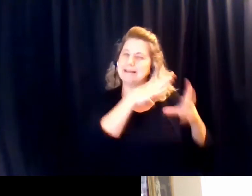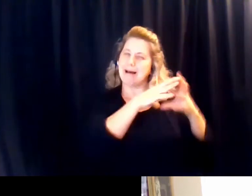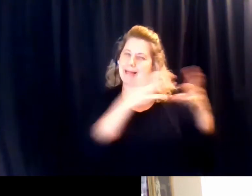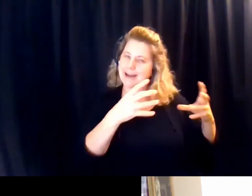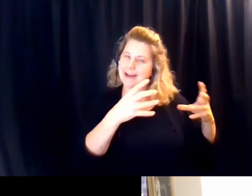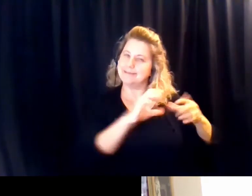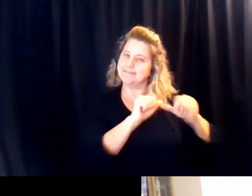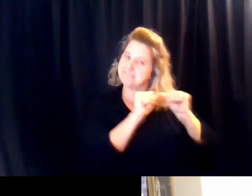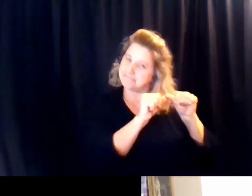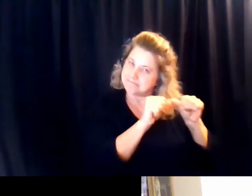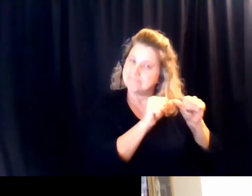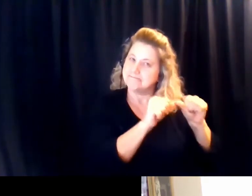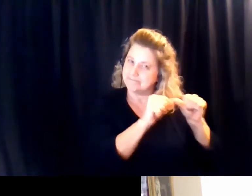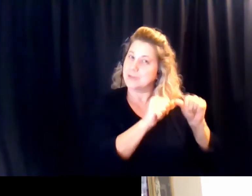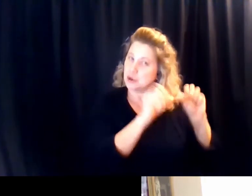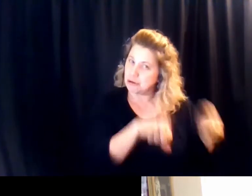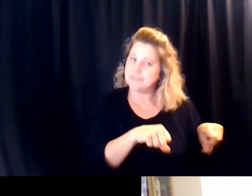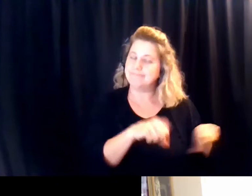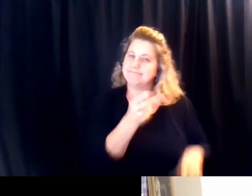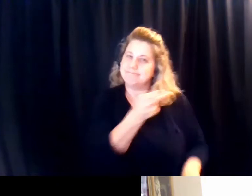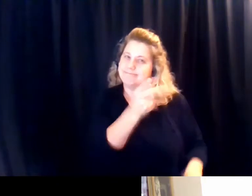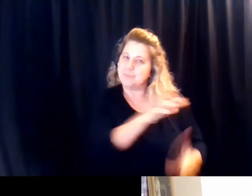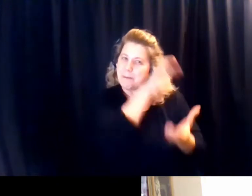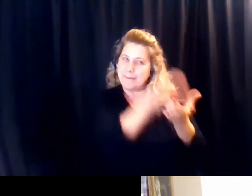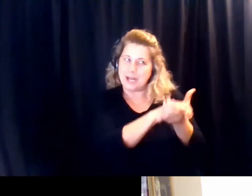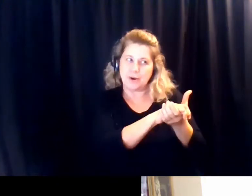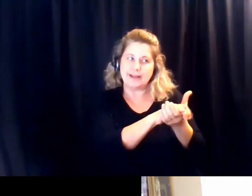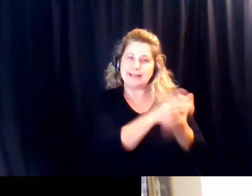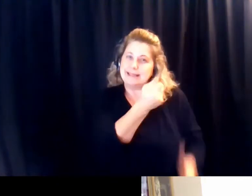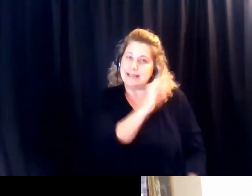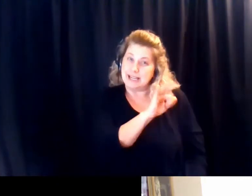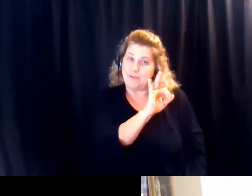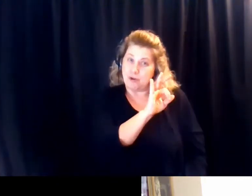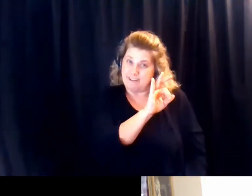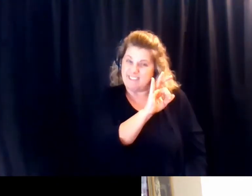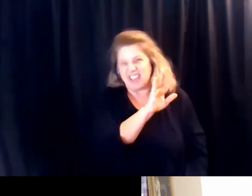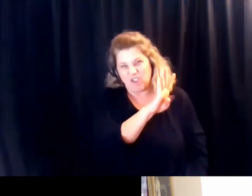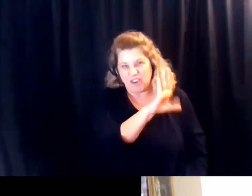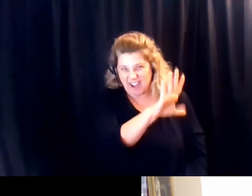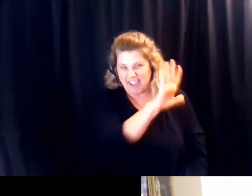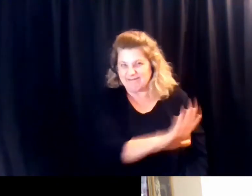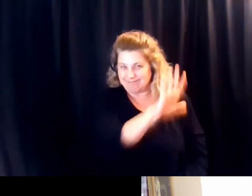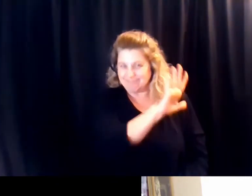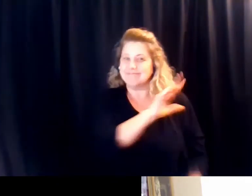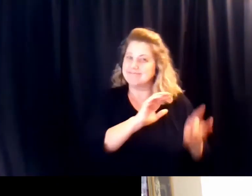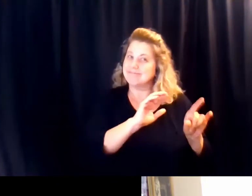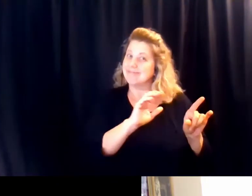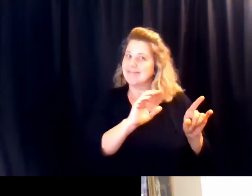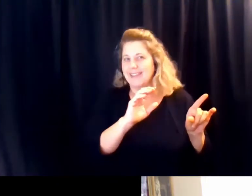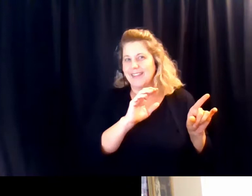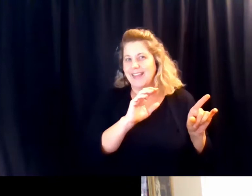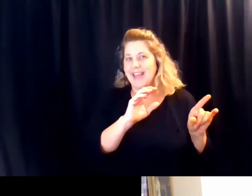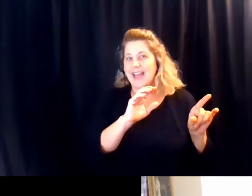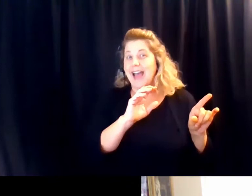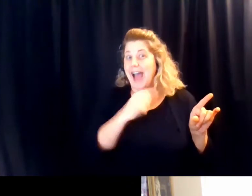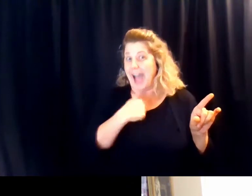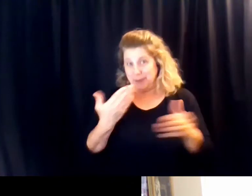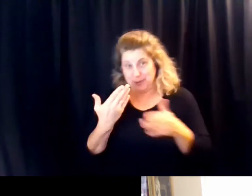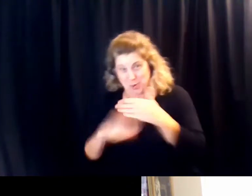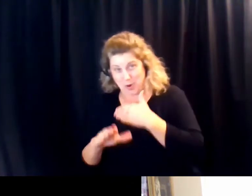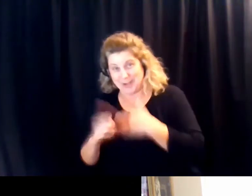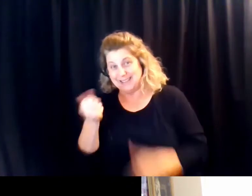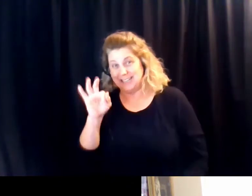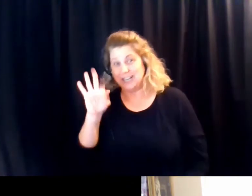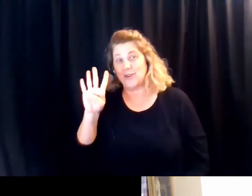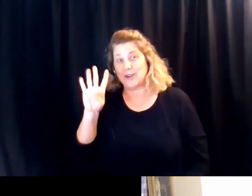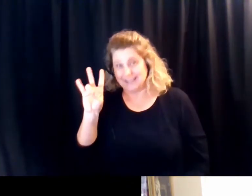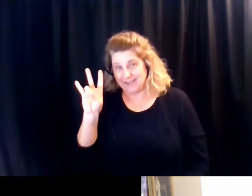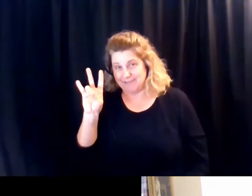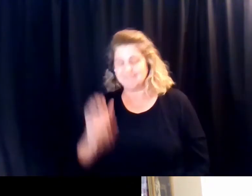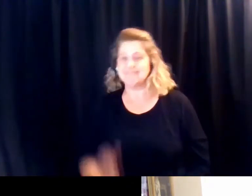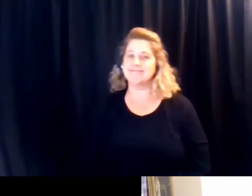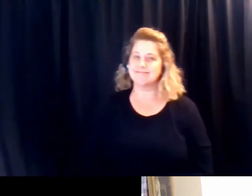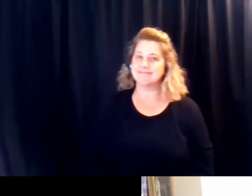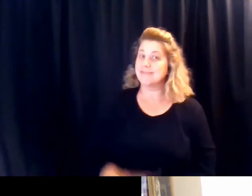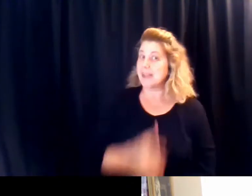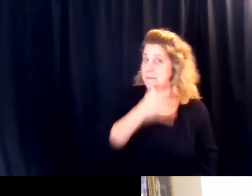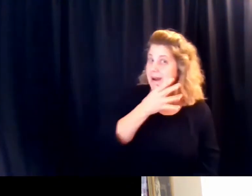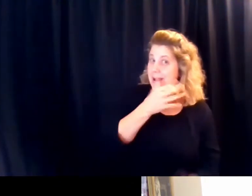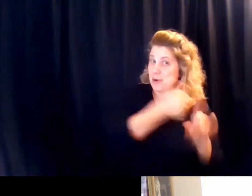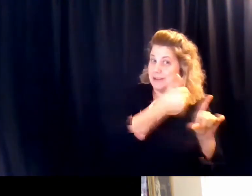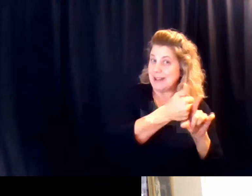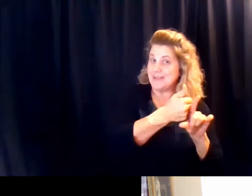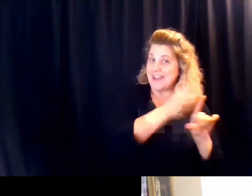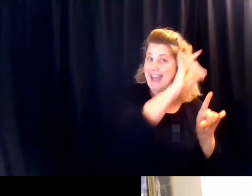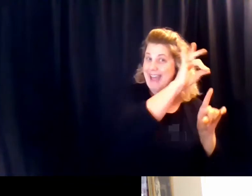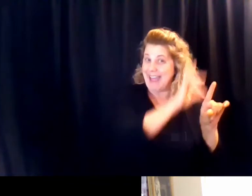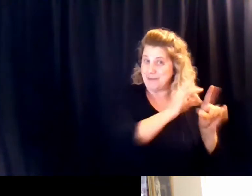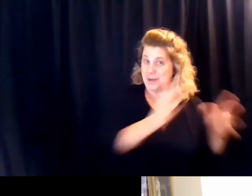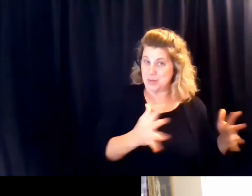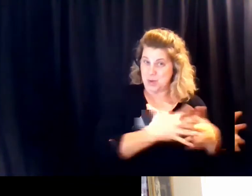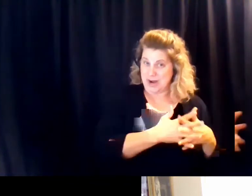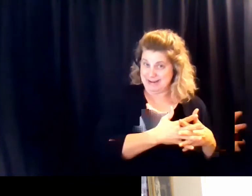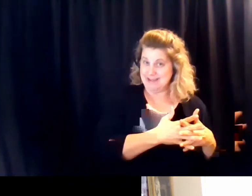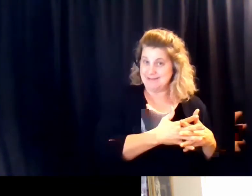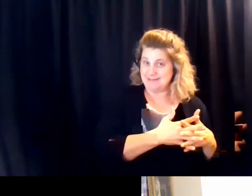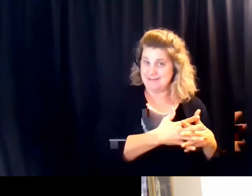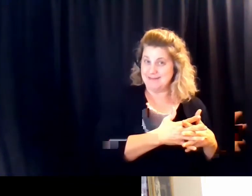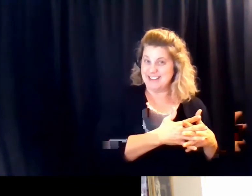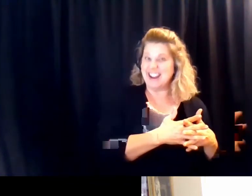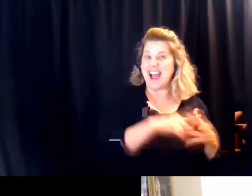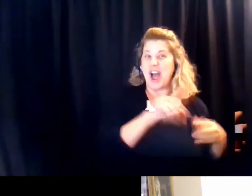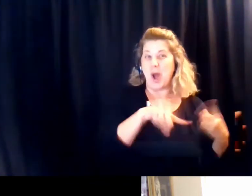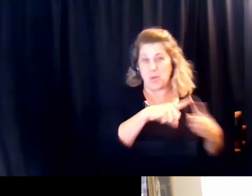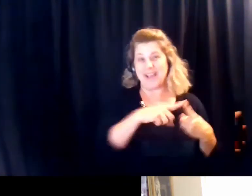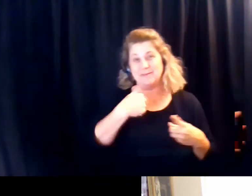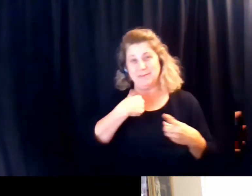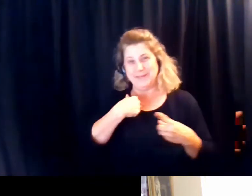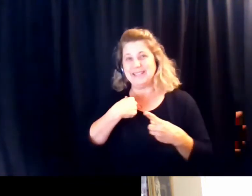Judith Heumann: I am working out of my home, and we are in our foyer, which leads to our dining room. So we have many pictures on the wall and colorful table cloth on our dining table and I